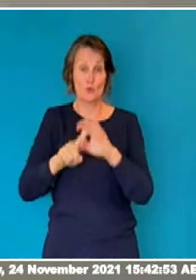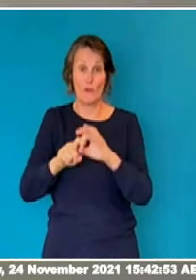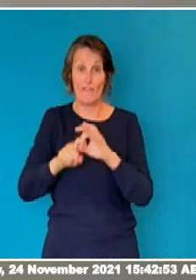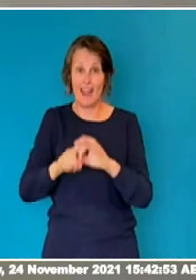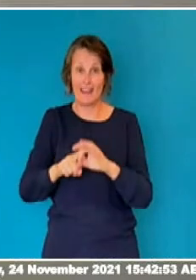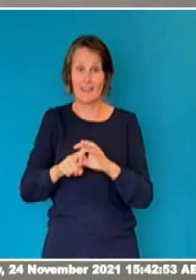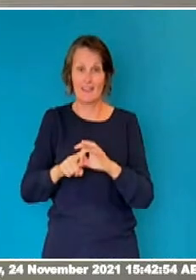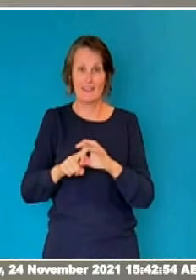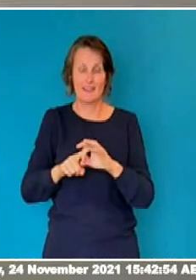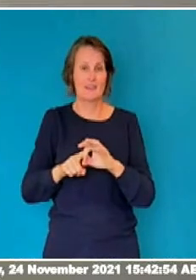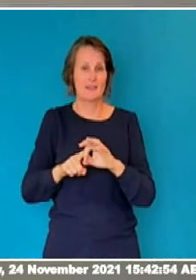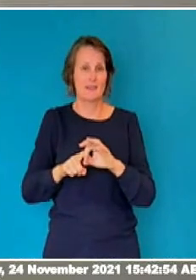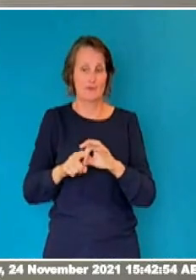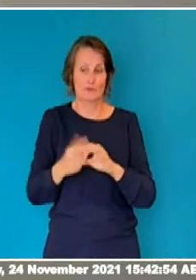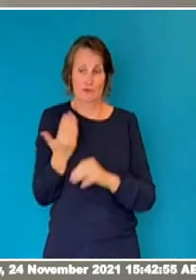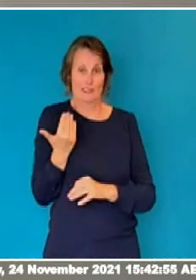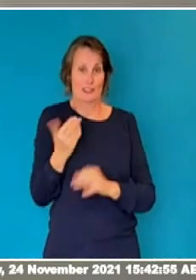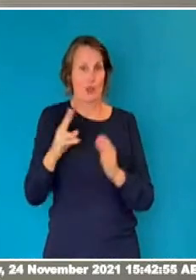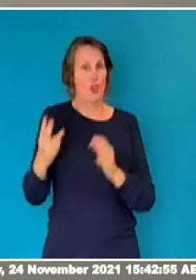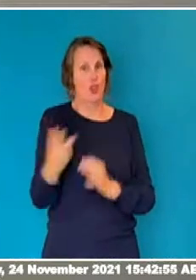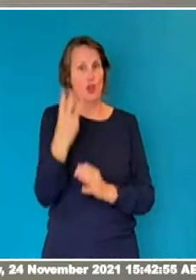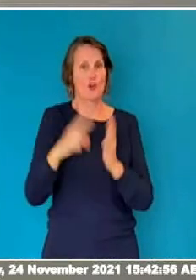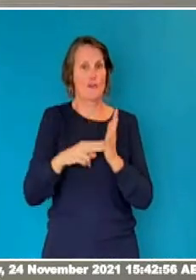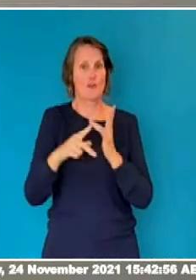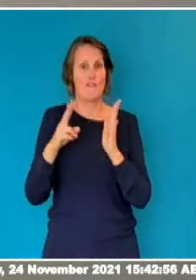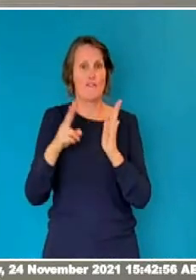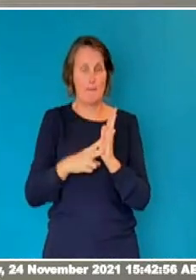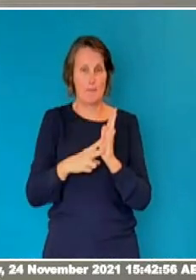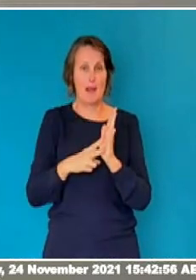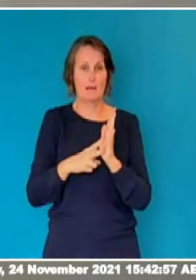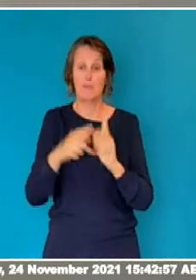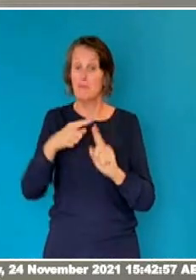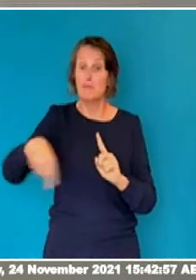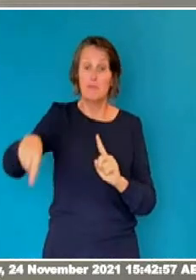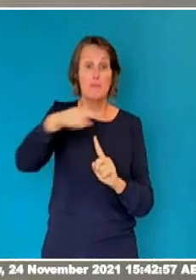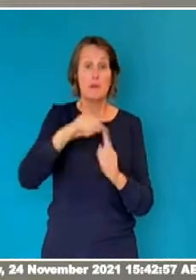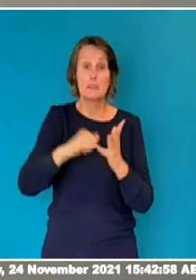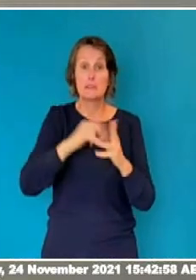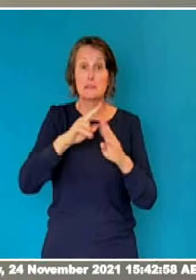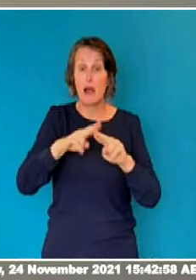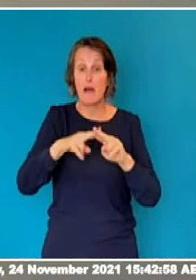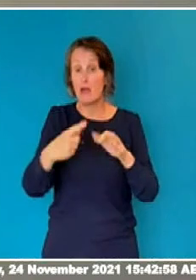time of our submission, on 3 November, we had 48 employees who disclosed that they have